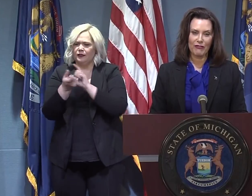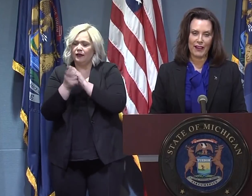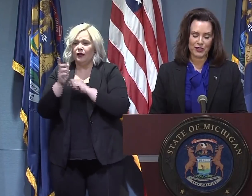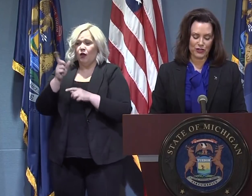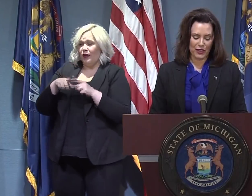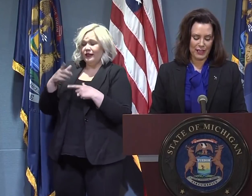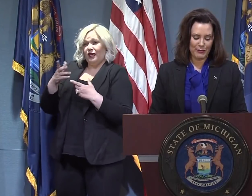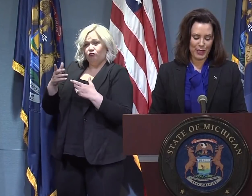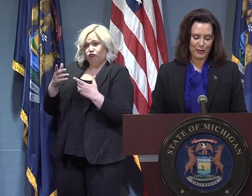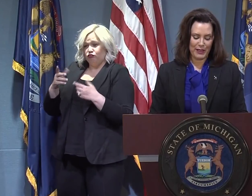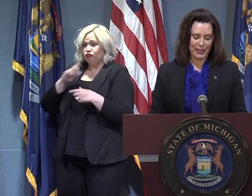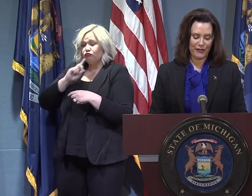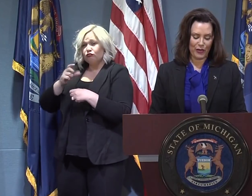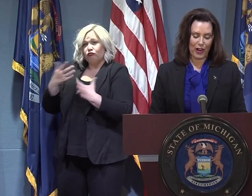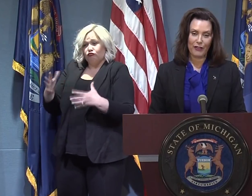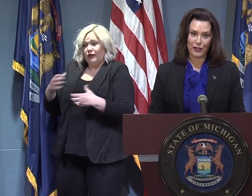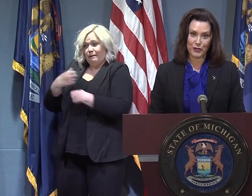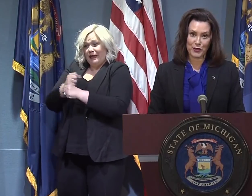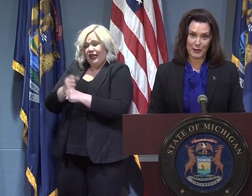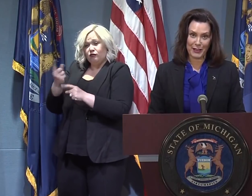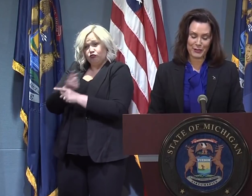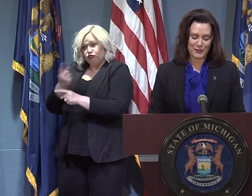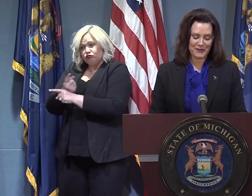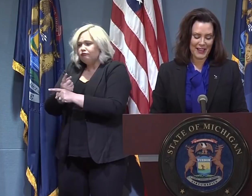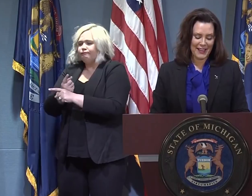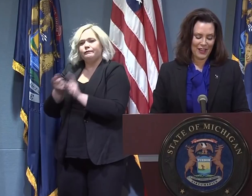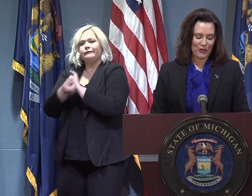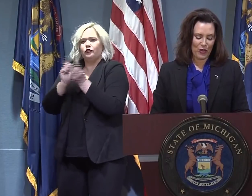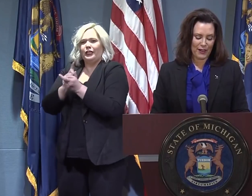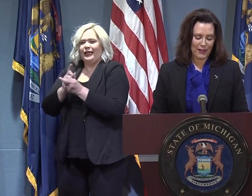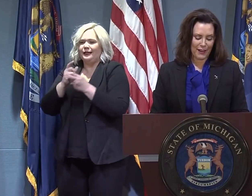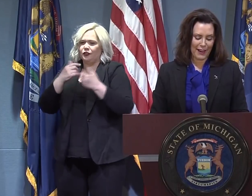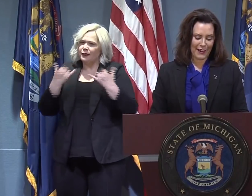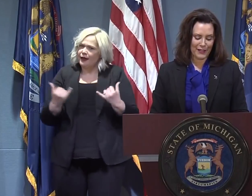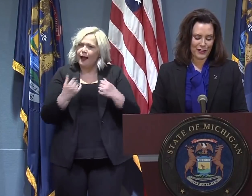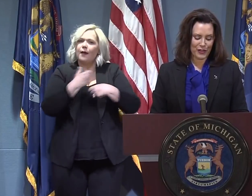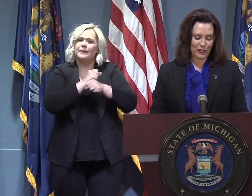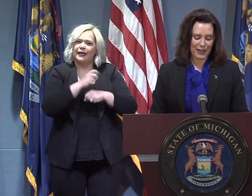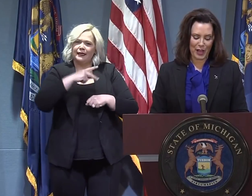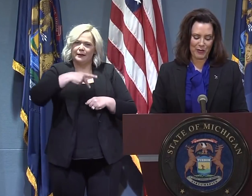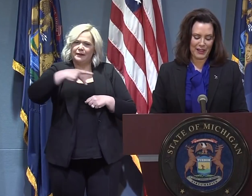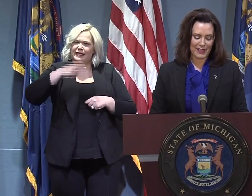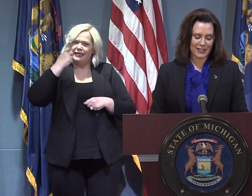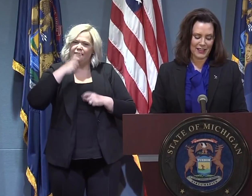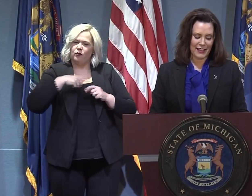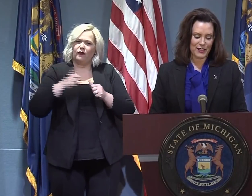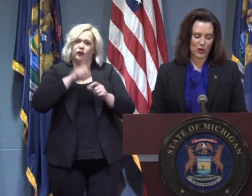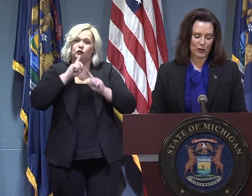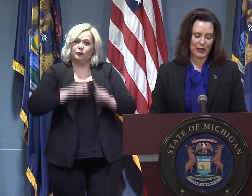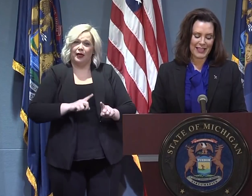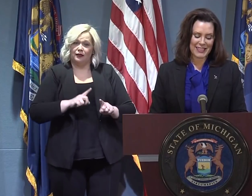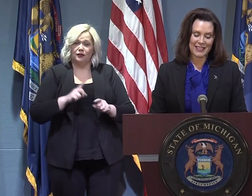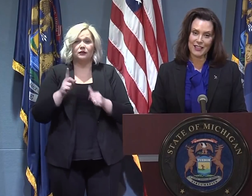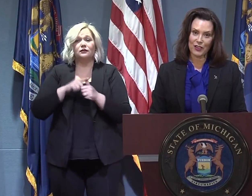BUSINESSES FROM ACROSS THE STATE STEP UP AND RE-TOOL SO THEY CAN MANUFACTURE PPE FOR OUR FIRST